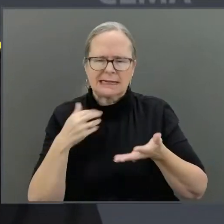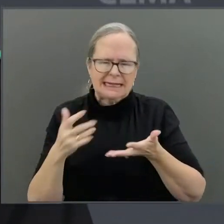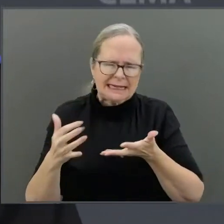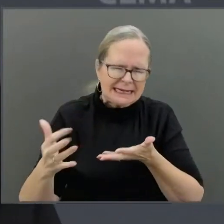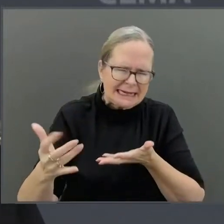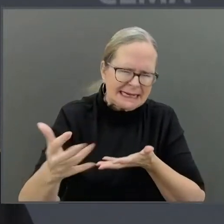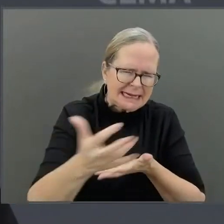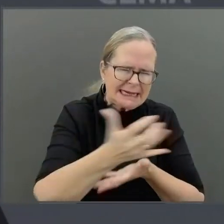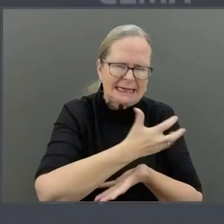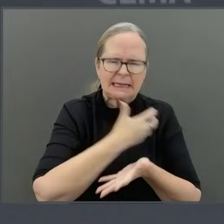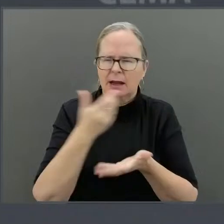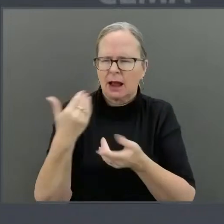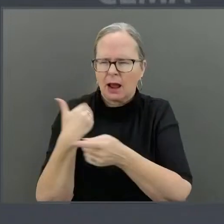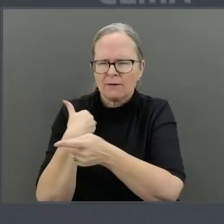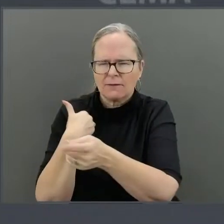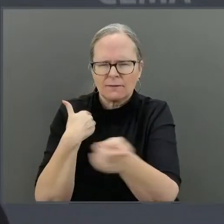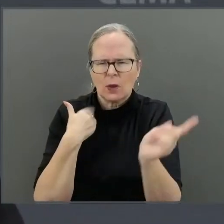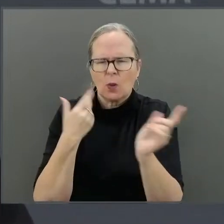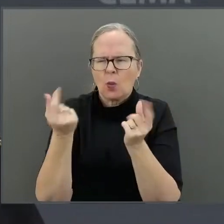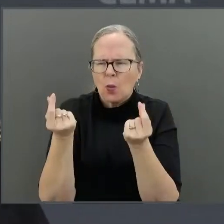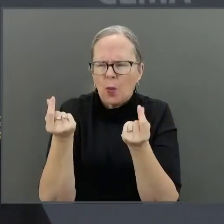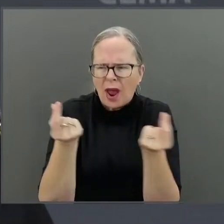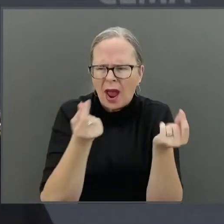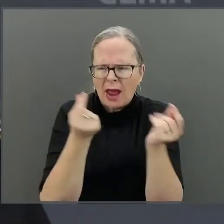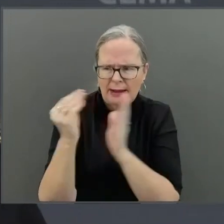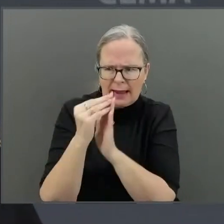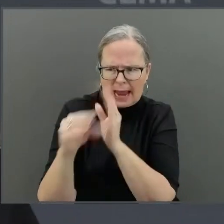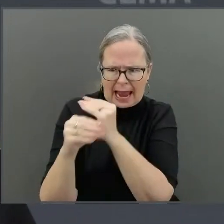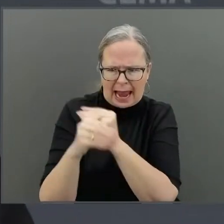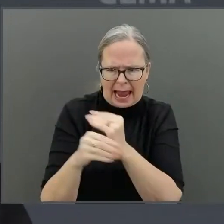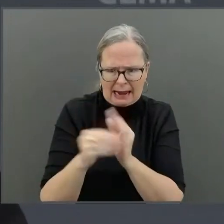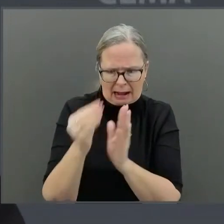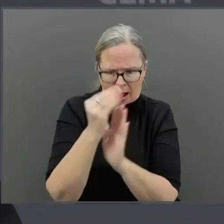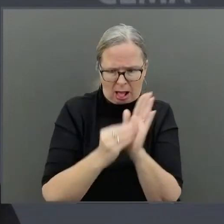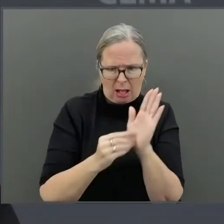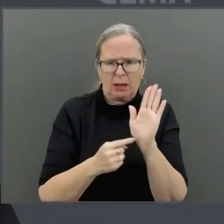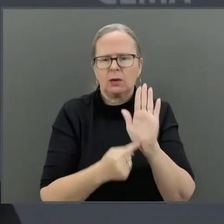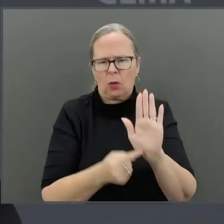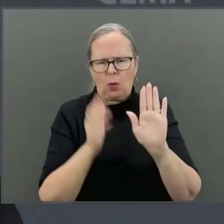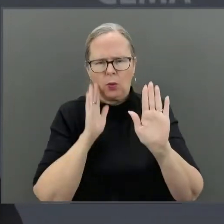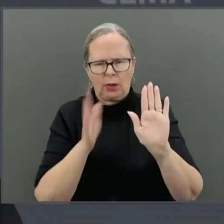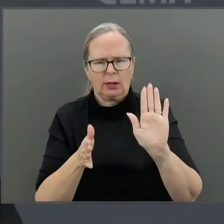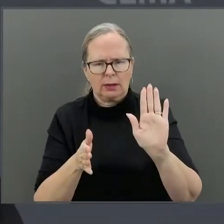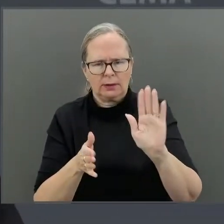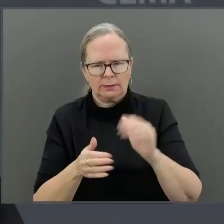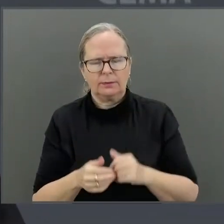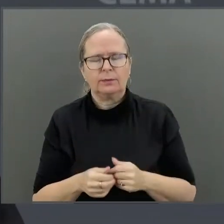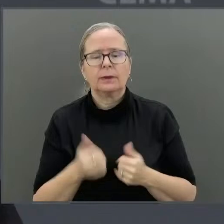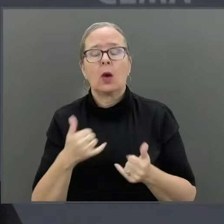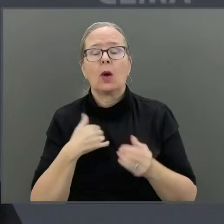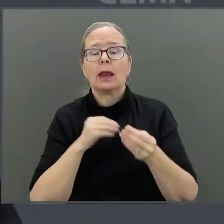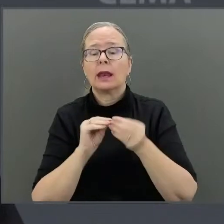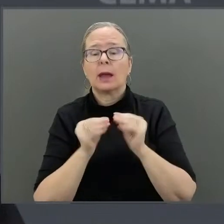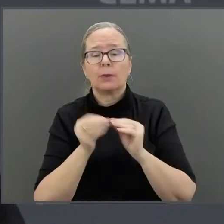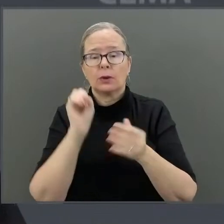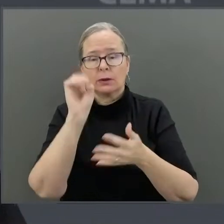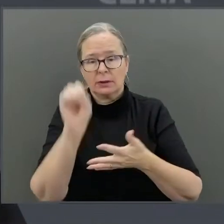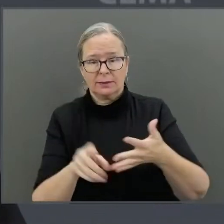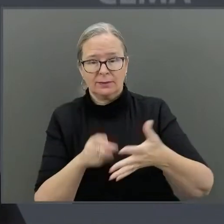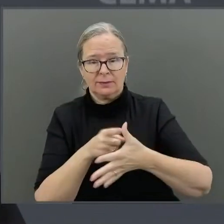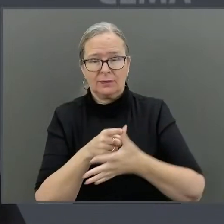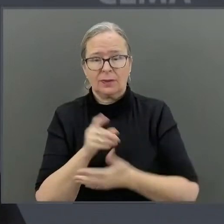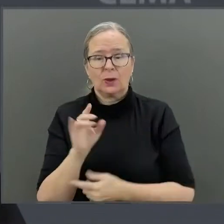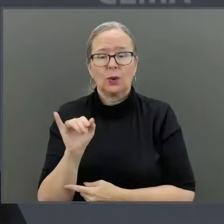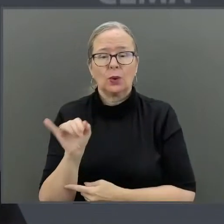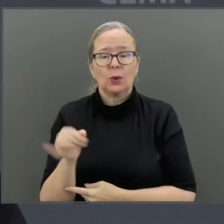officers had have had 2,29 calls since June 6 a total of 14 violation tickets have been issued